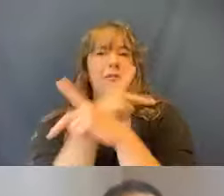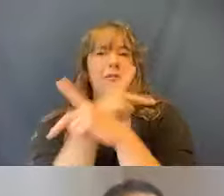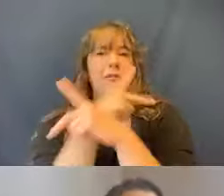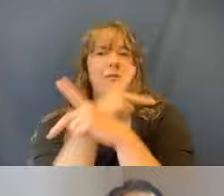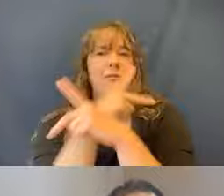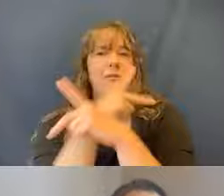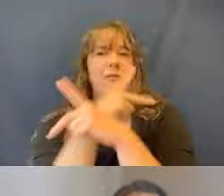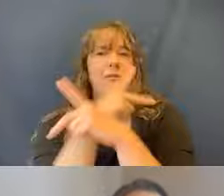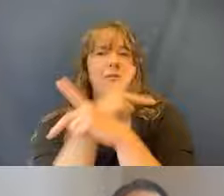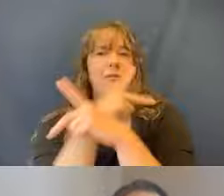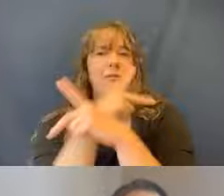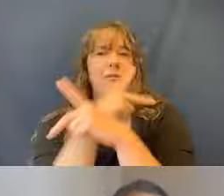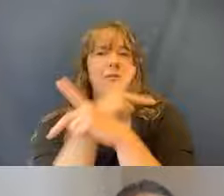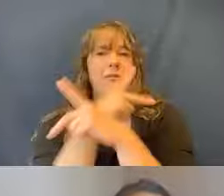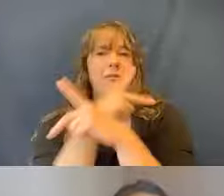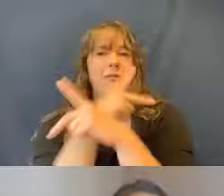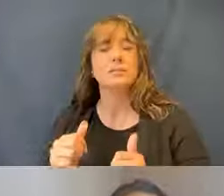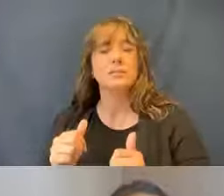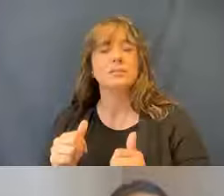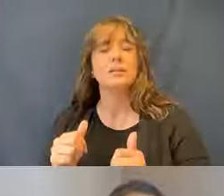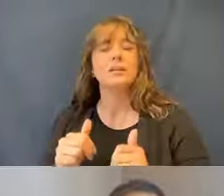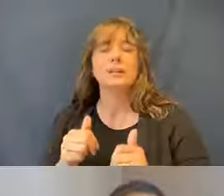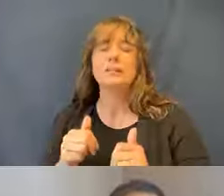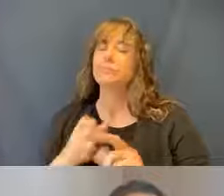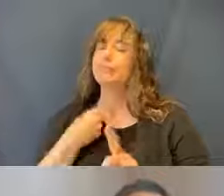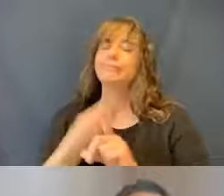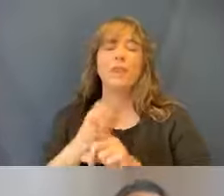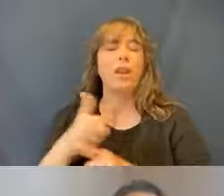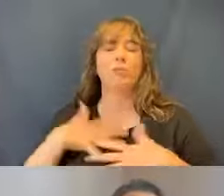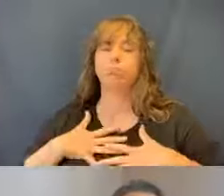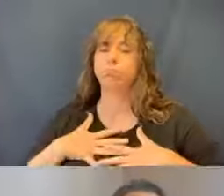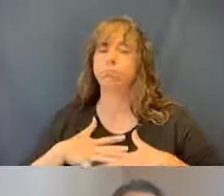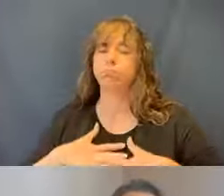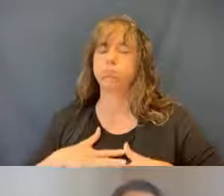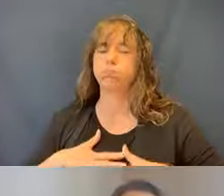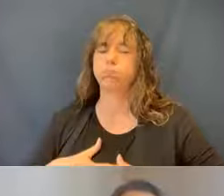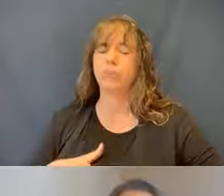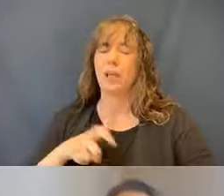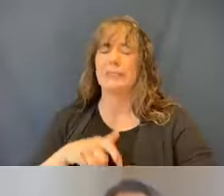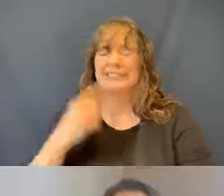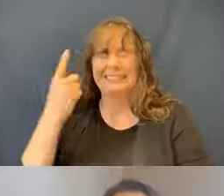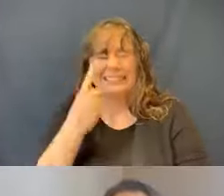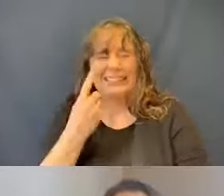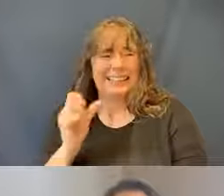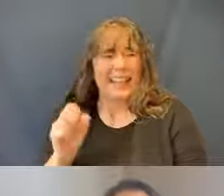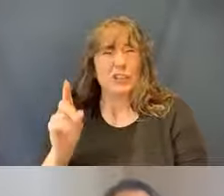depressive episode and wondering, again, can I do this? Can I be a good veterinarian? Go